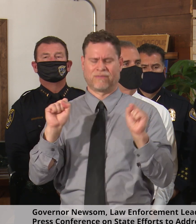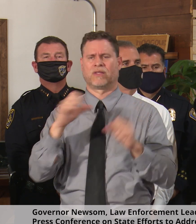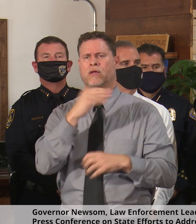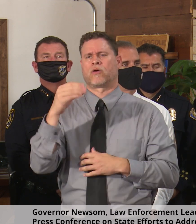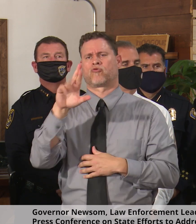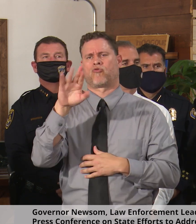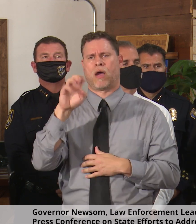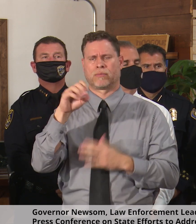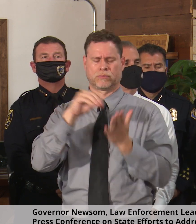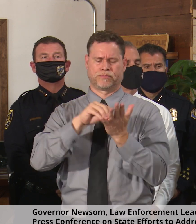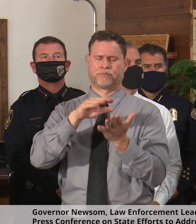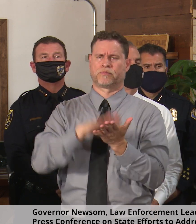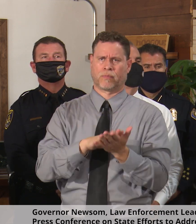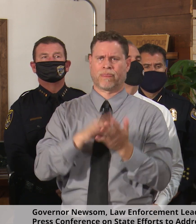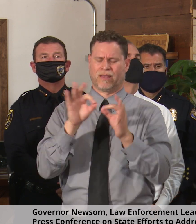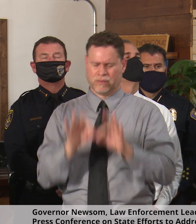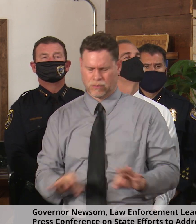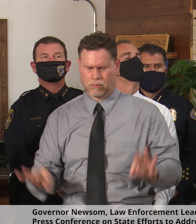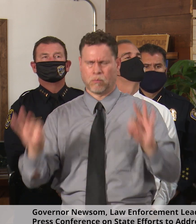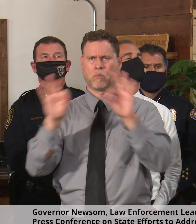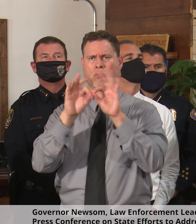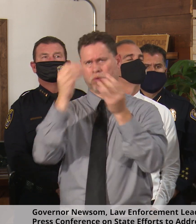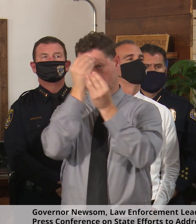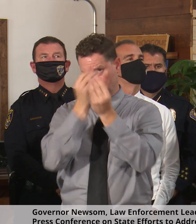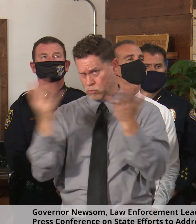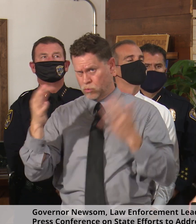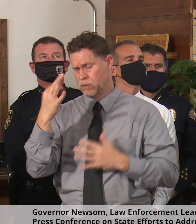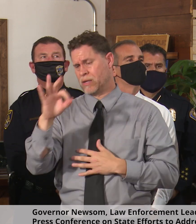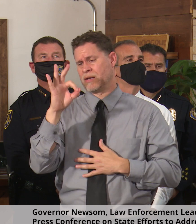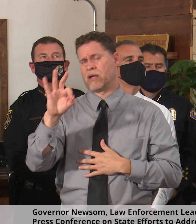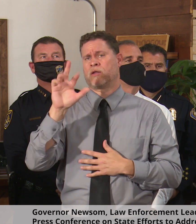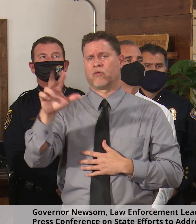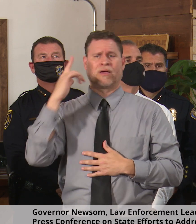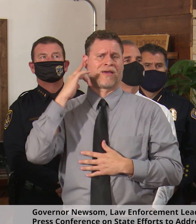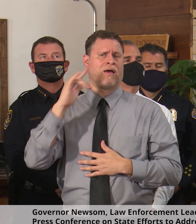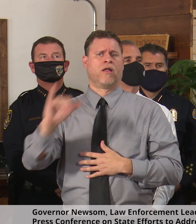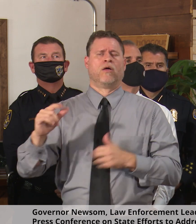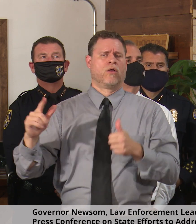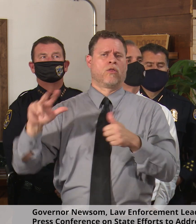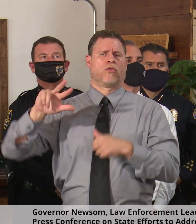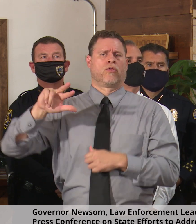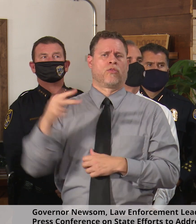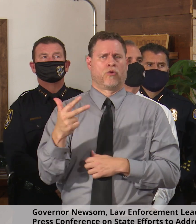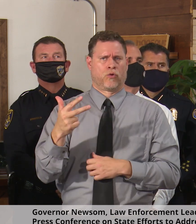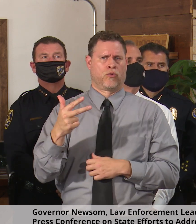should note and it's important to note in 1993 California was the third had the third highest